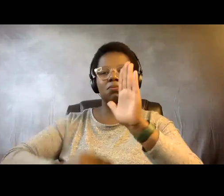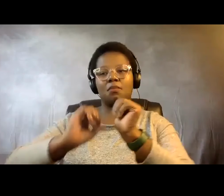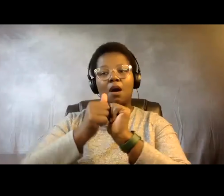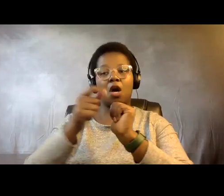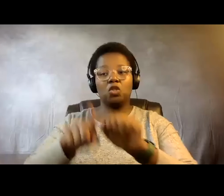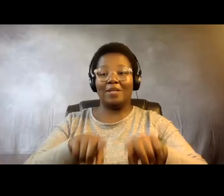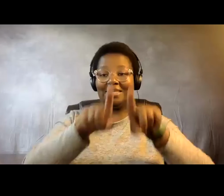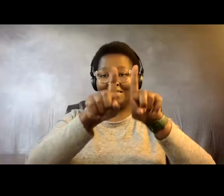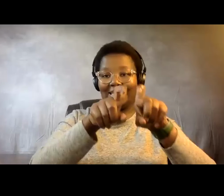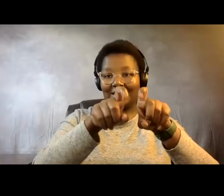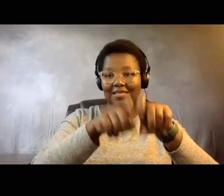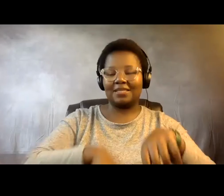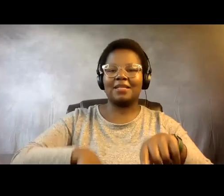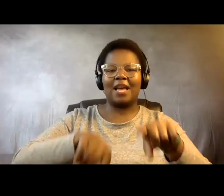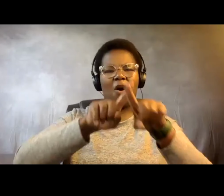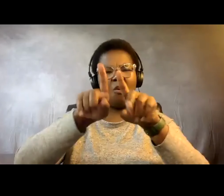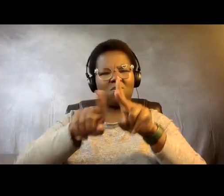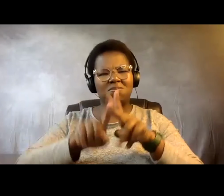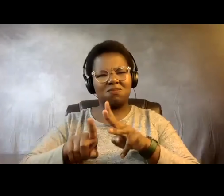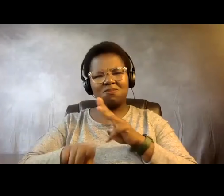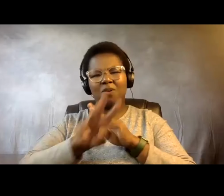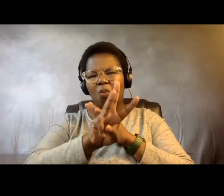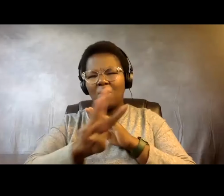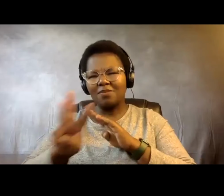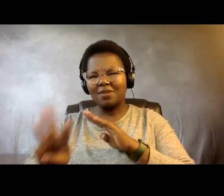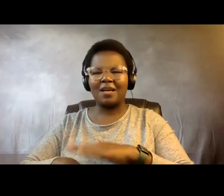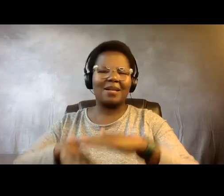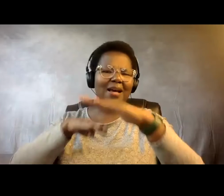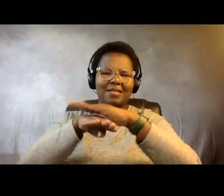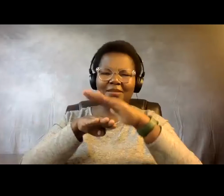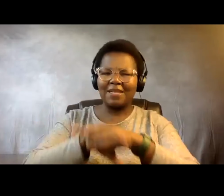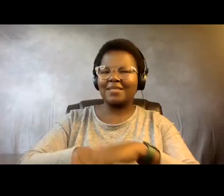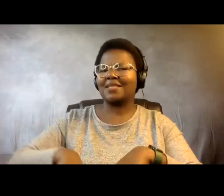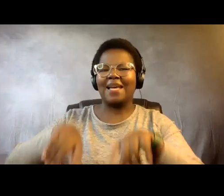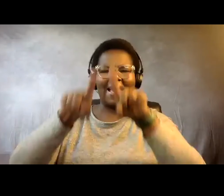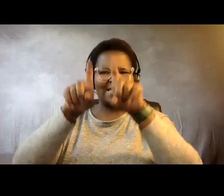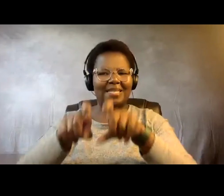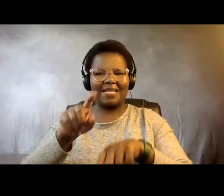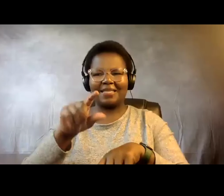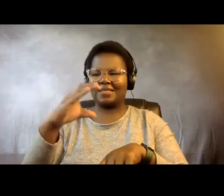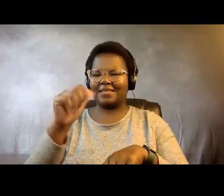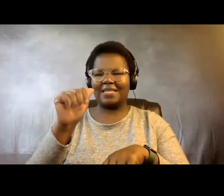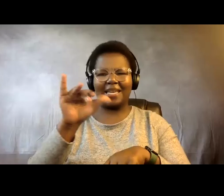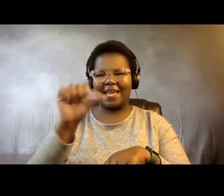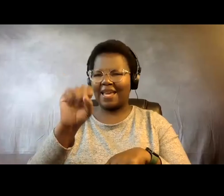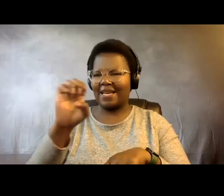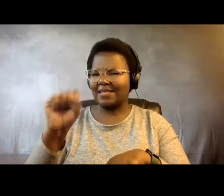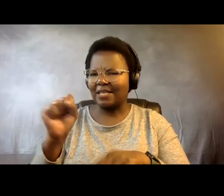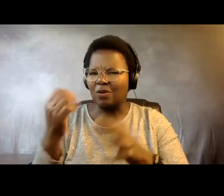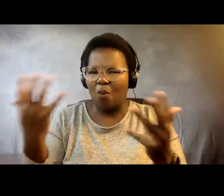accessibility of the components, what are the test cases, things like that. So my advice here is: